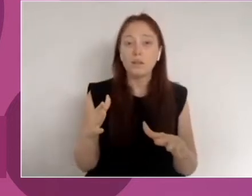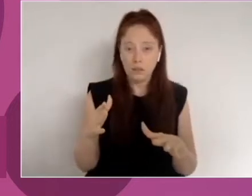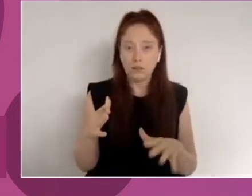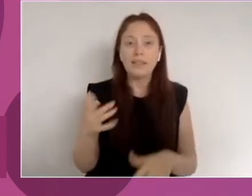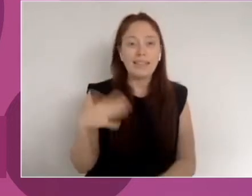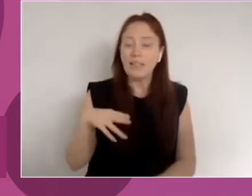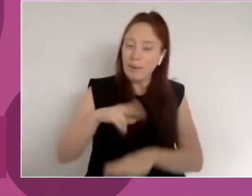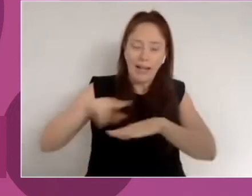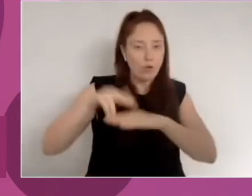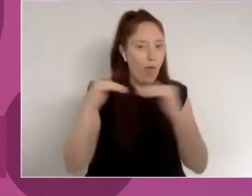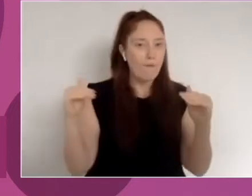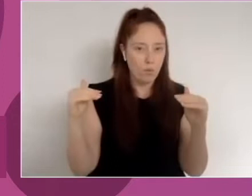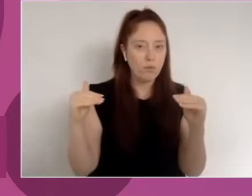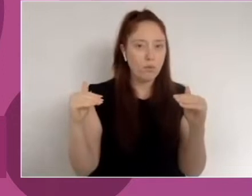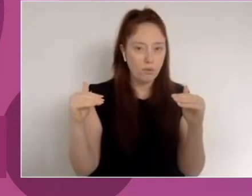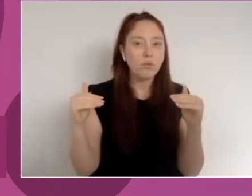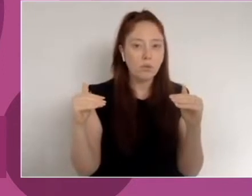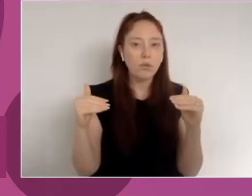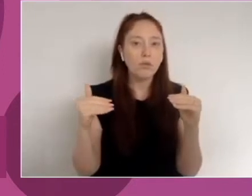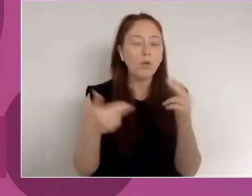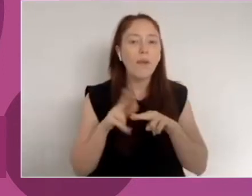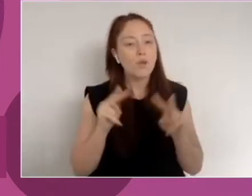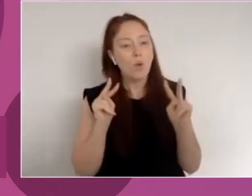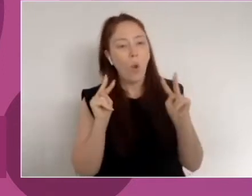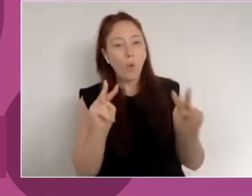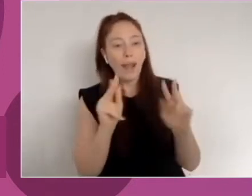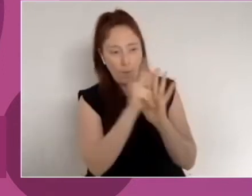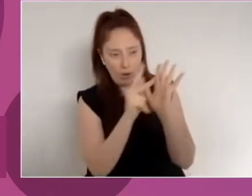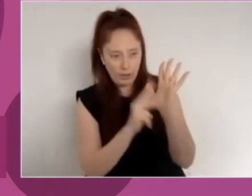level. So when you're looking at this from the perspective of policy, what are those things